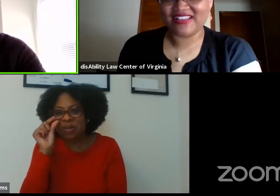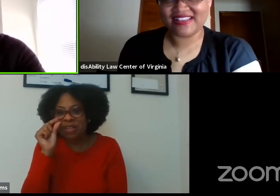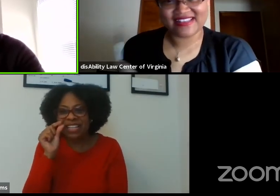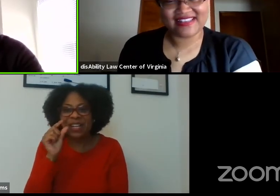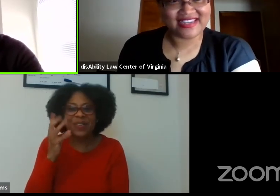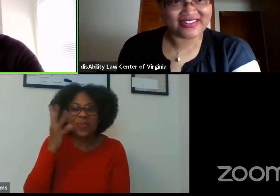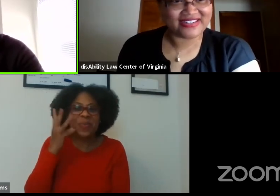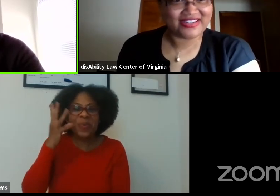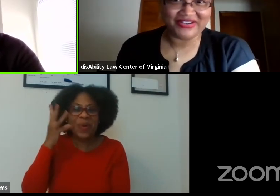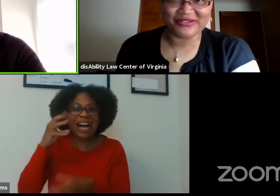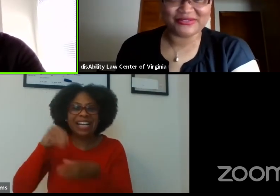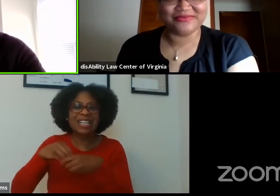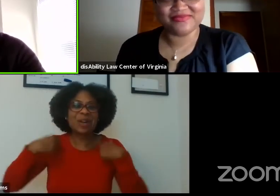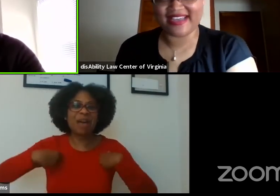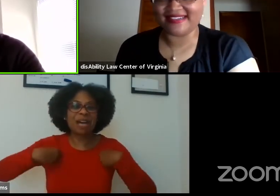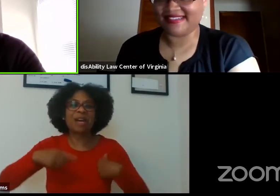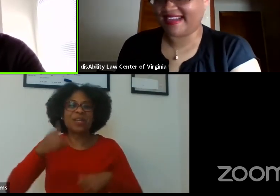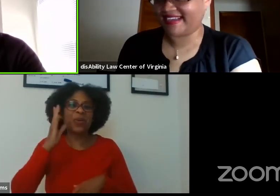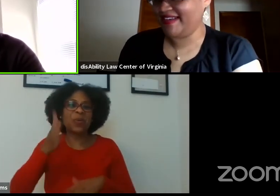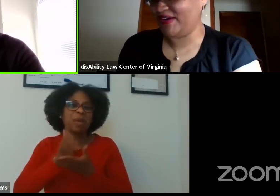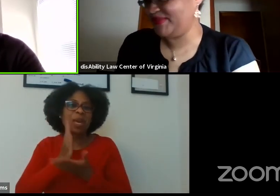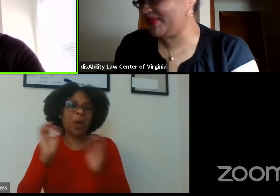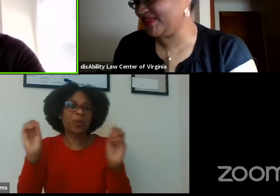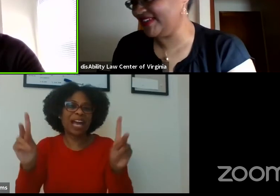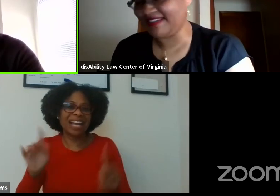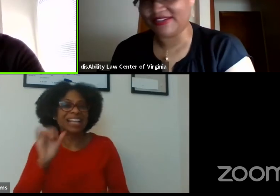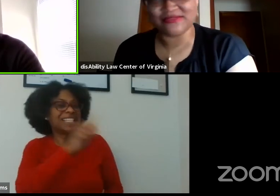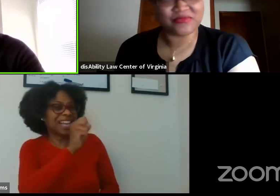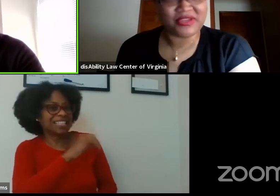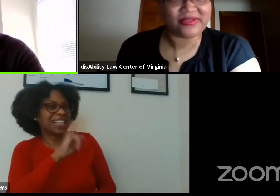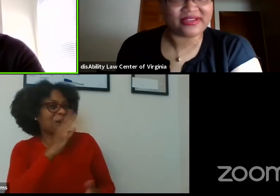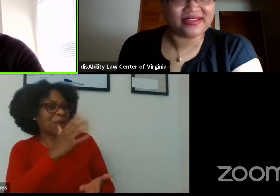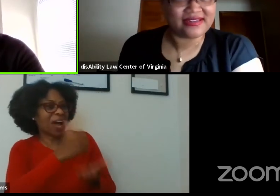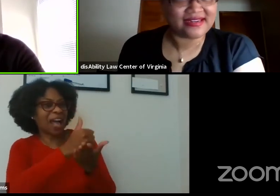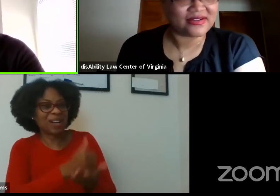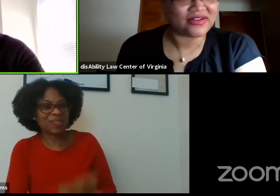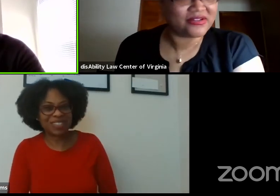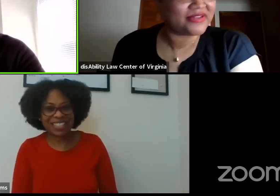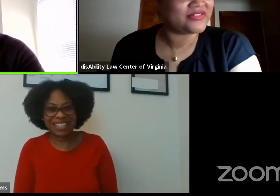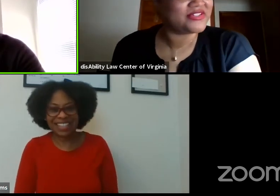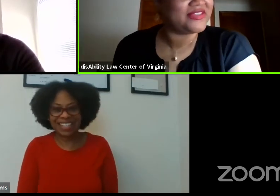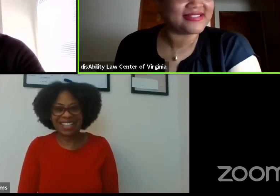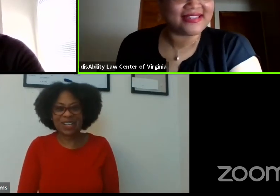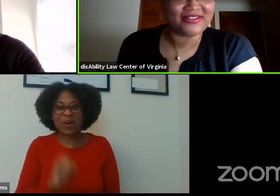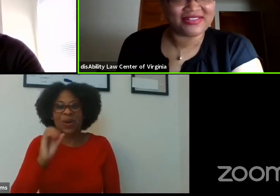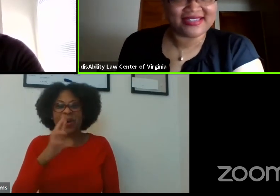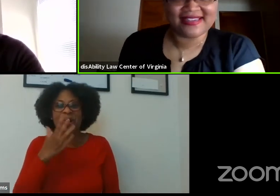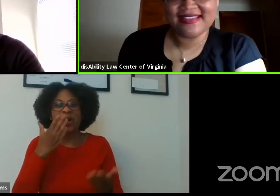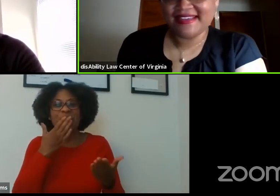You are going to be okay. There you go. That can help. Or maybe a good non-alcoholic beverage if that's not your thing.